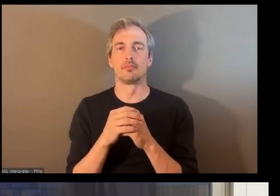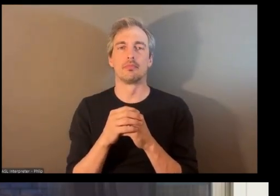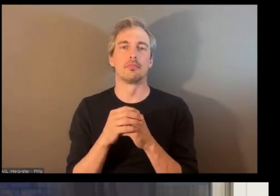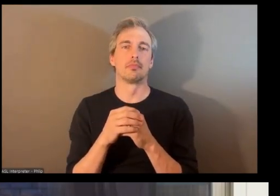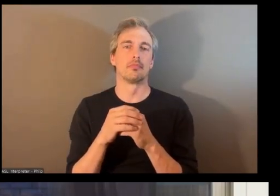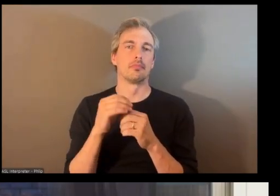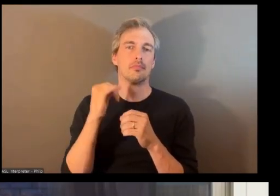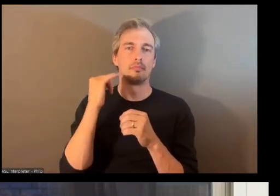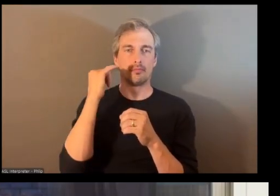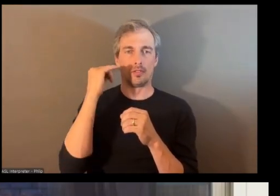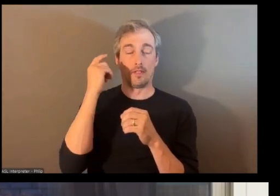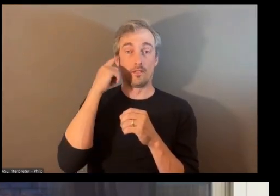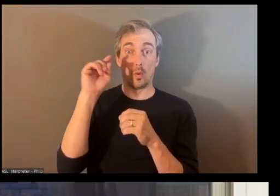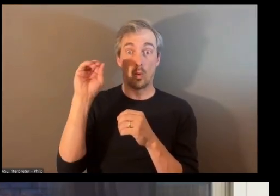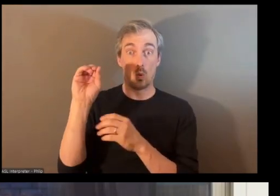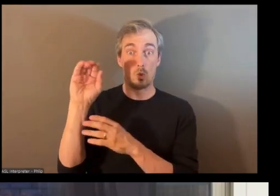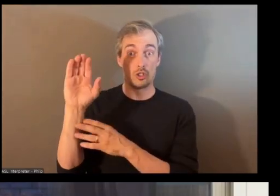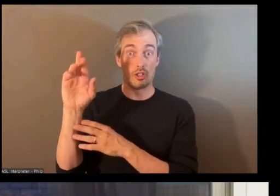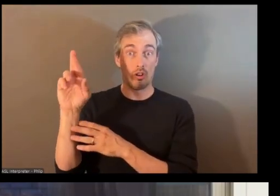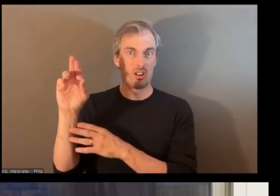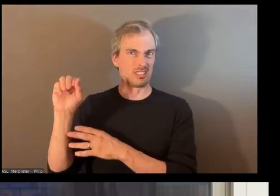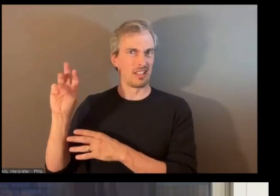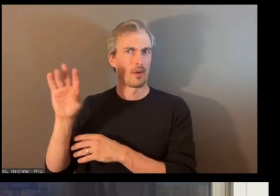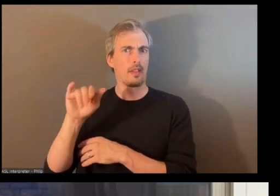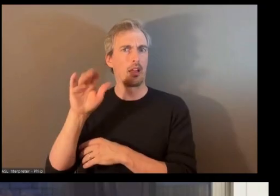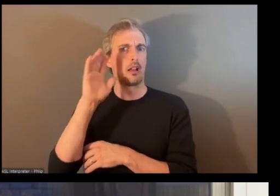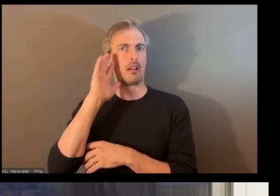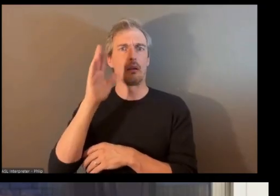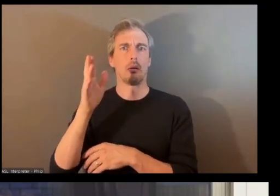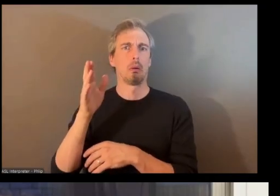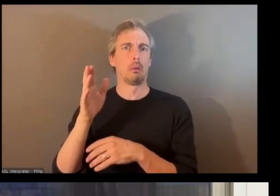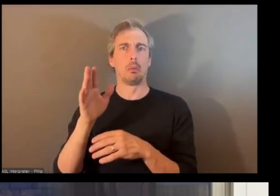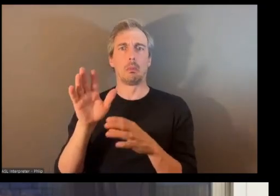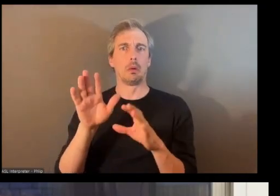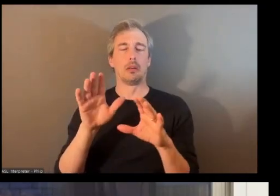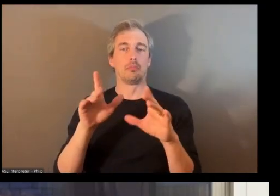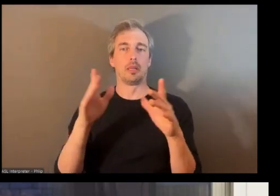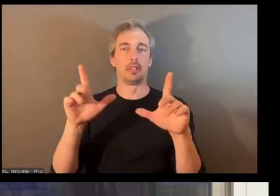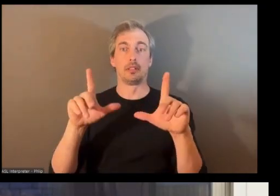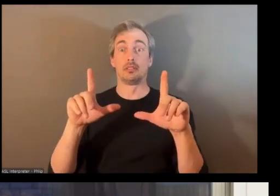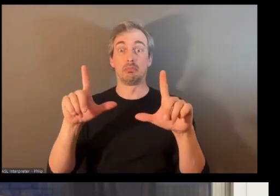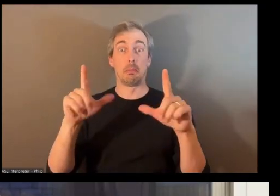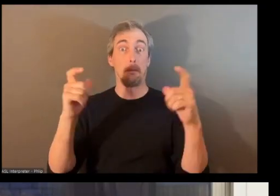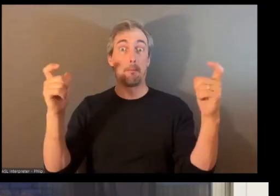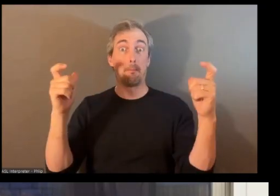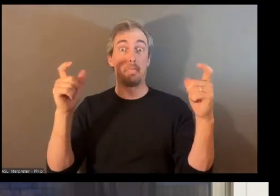it might put this larger text in the middle of the other line text.